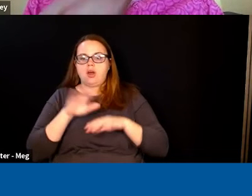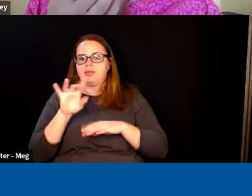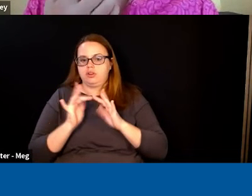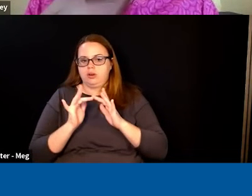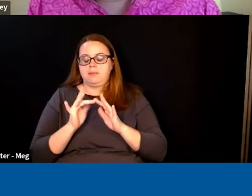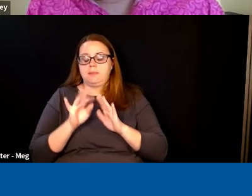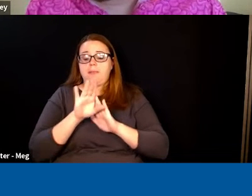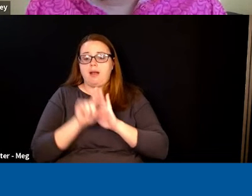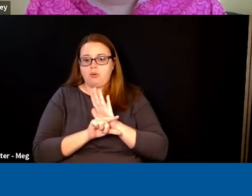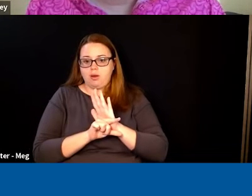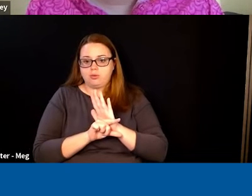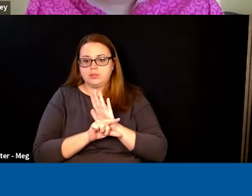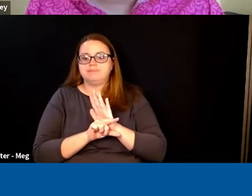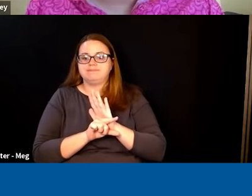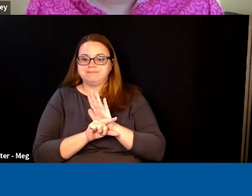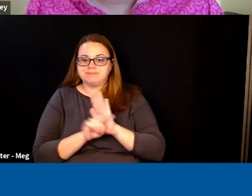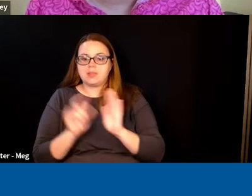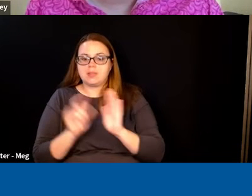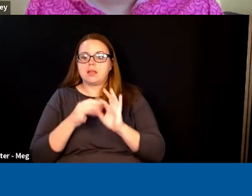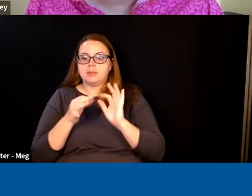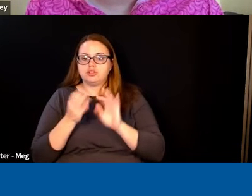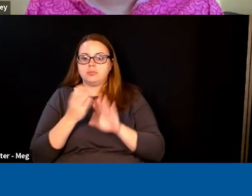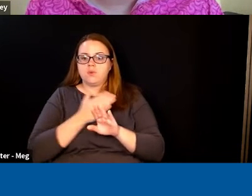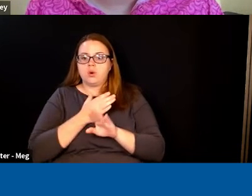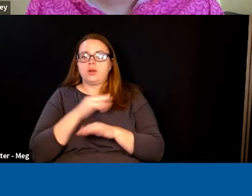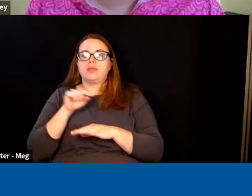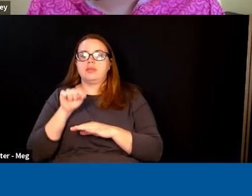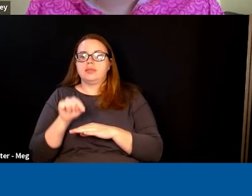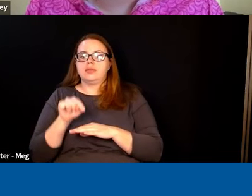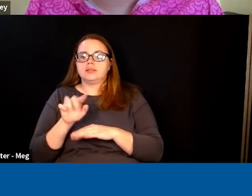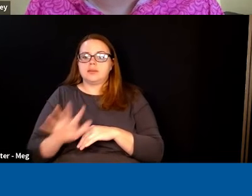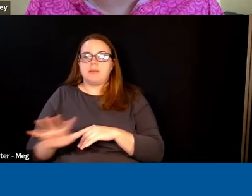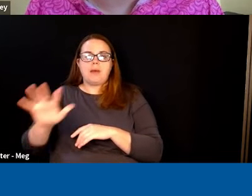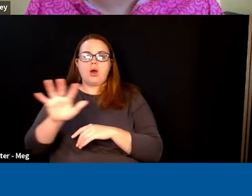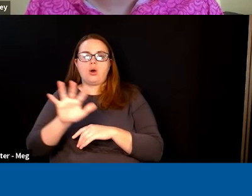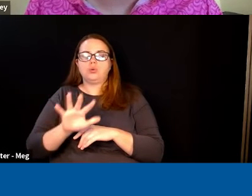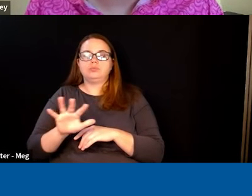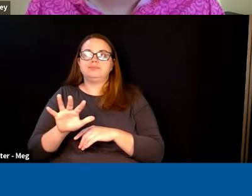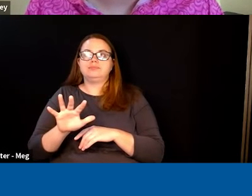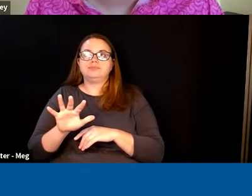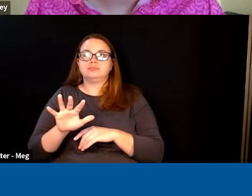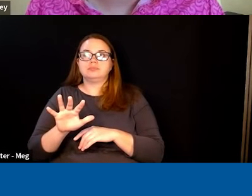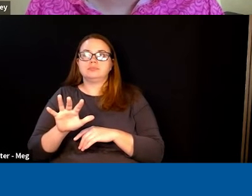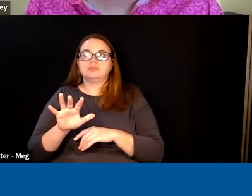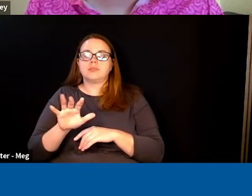Background images, like I mentioned before, this is about pure usability and not aesthetics.